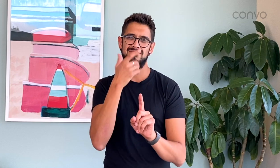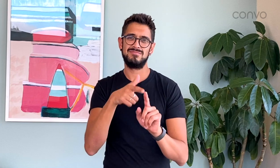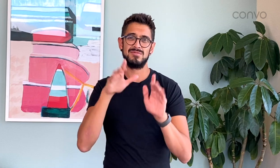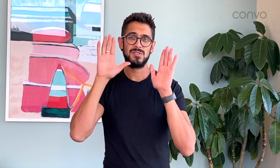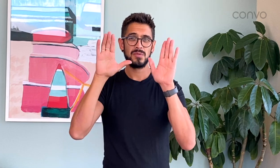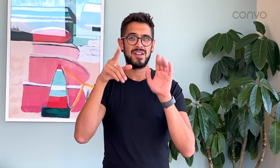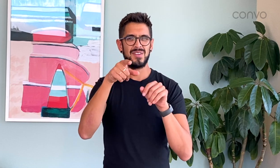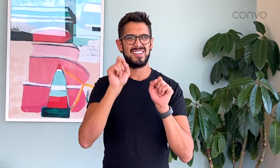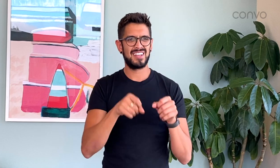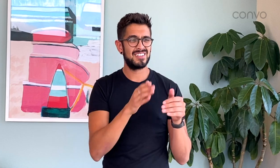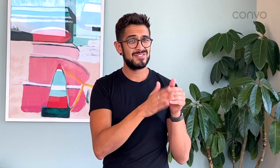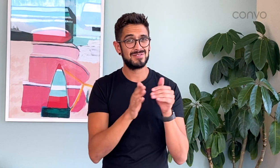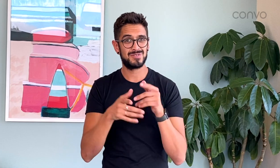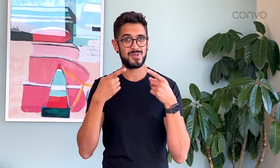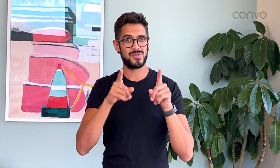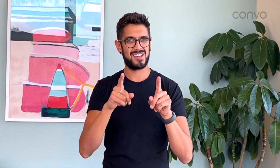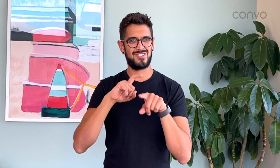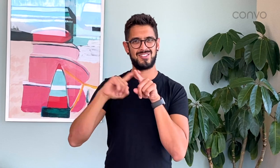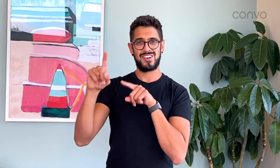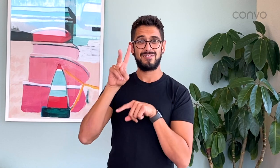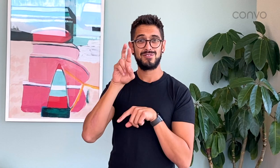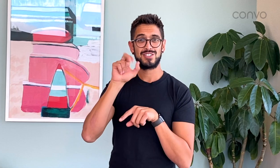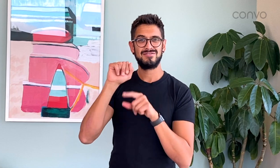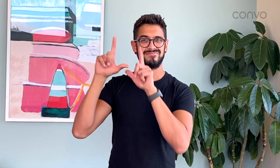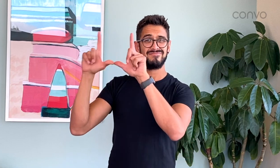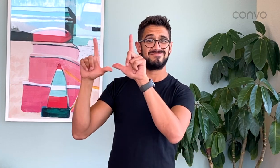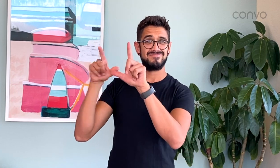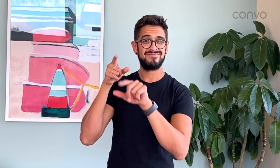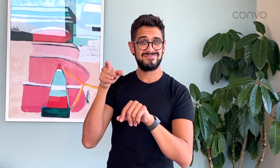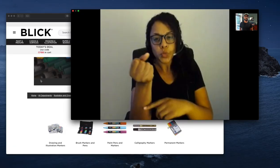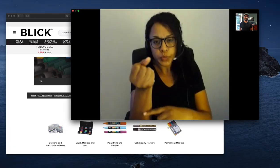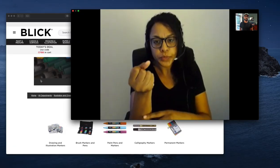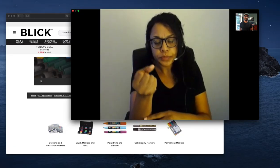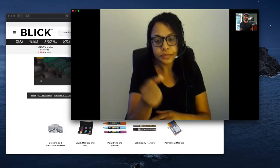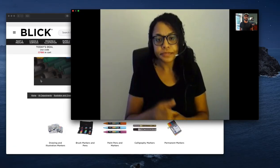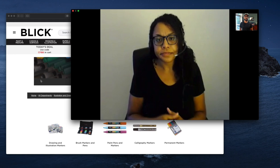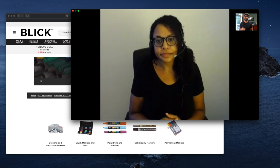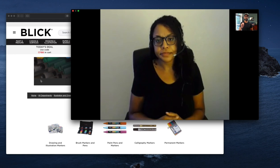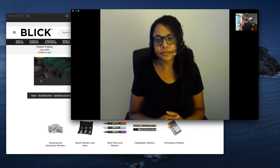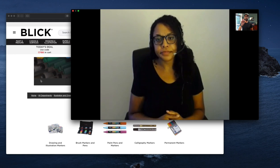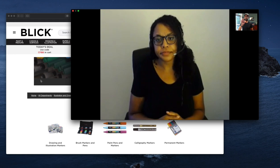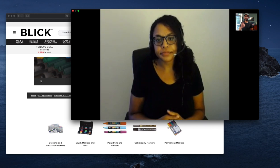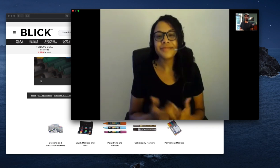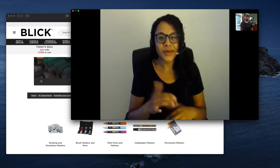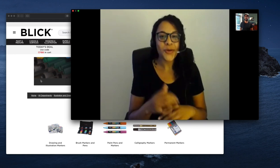is a great way to get more done while making a VRS call! Please hold.